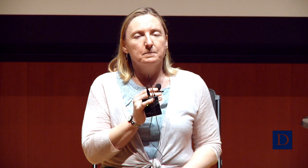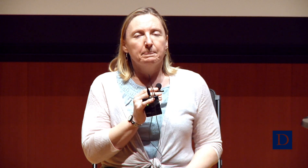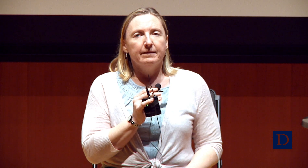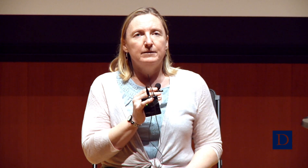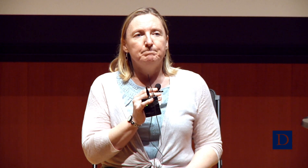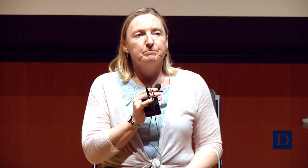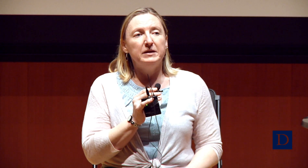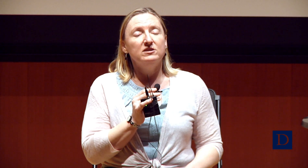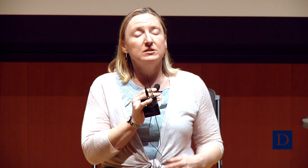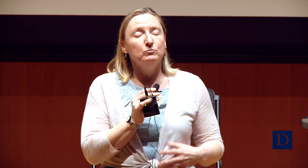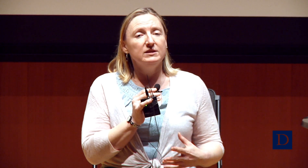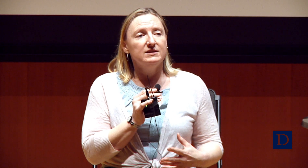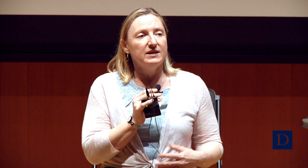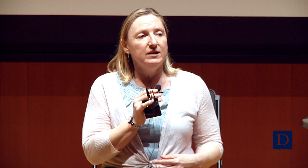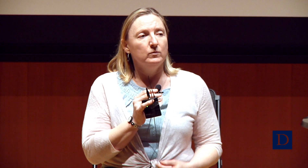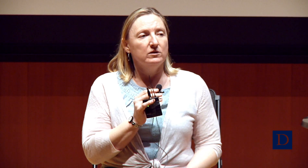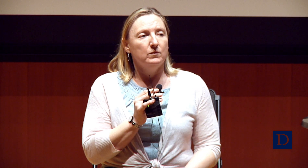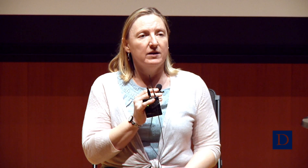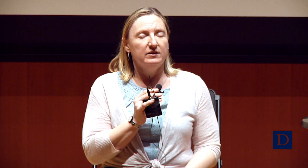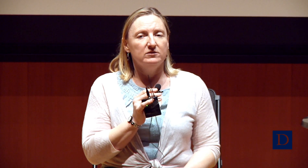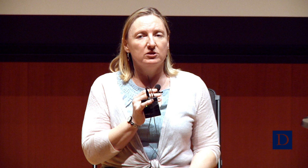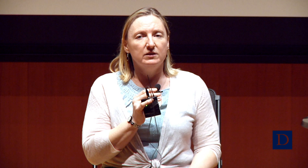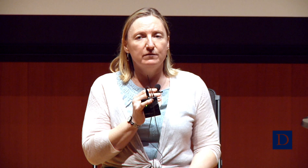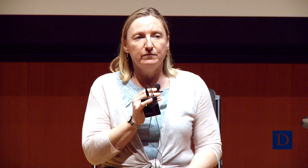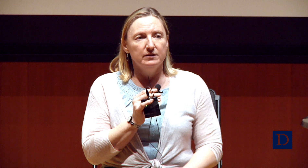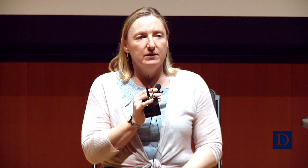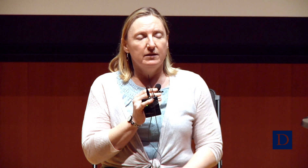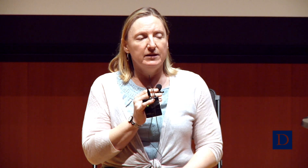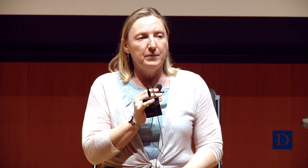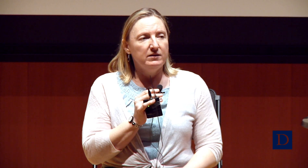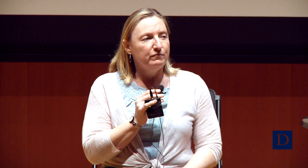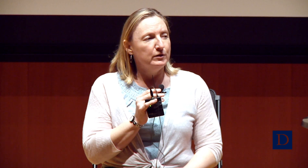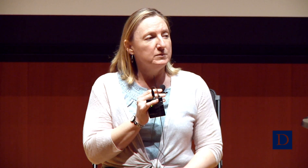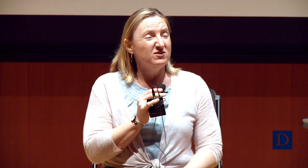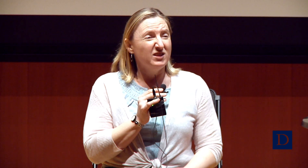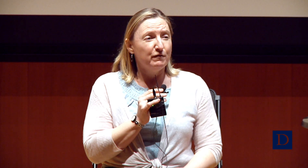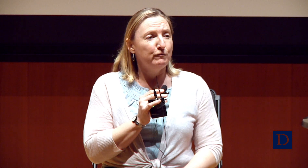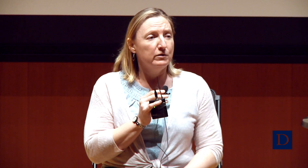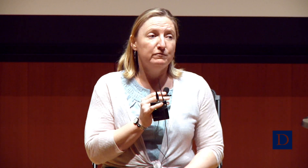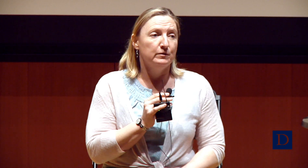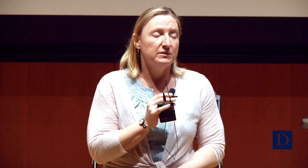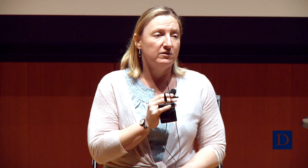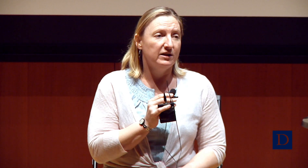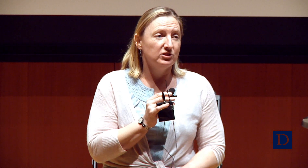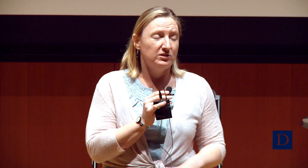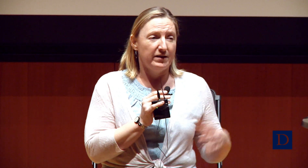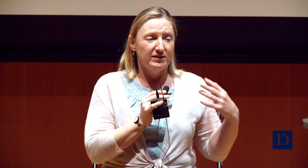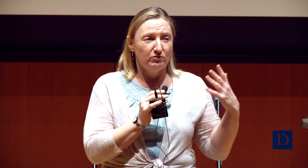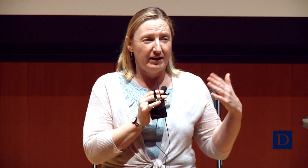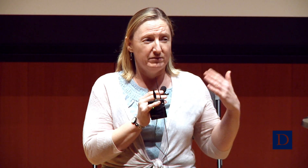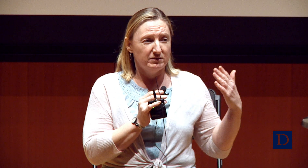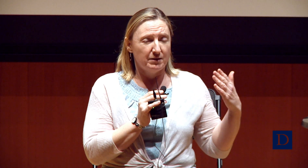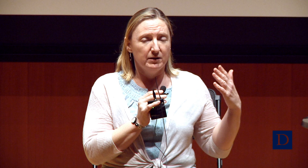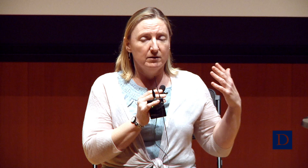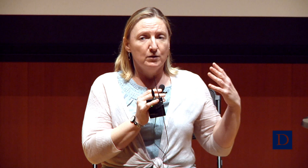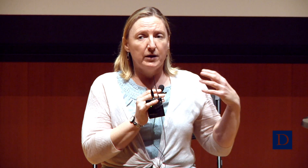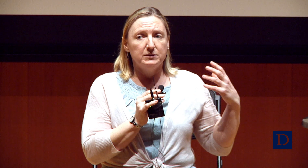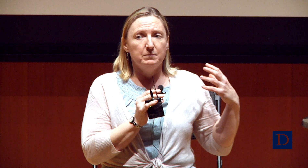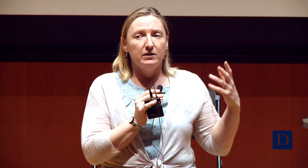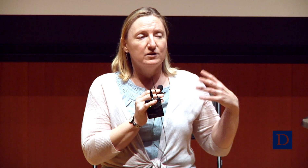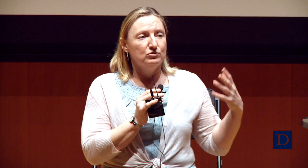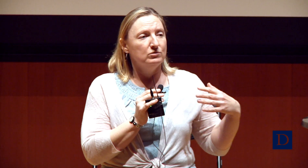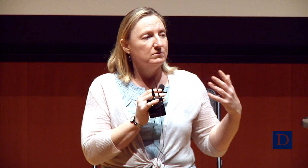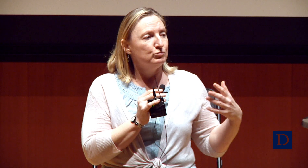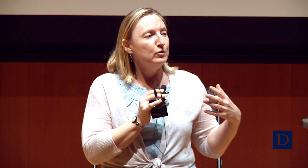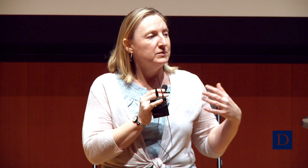But there’s some really exciting work going on in alternative and independent films, and there’s a lot of foreign films that I think don’t have the same perhaps American tropes